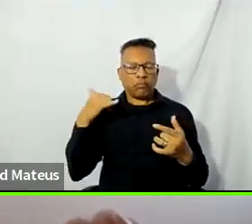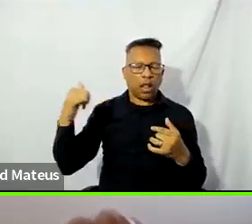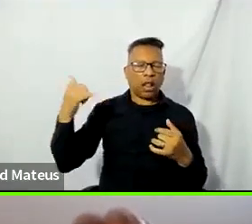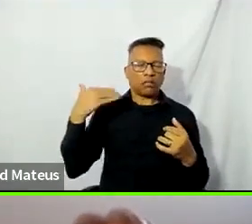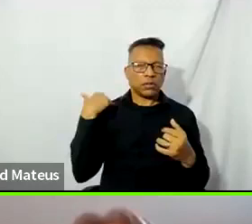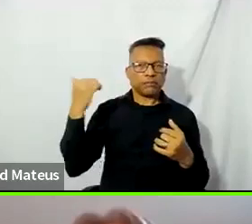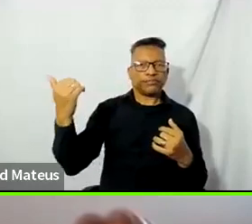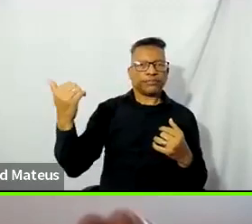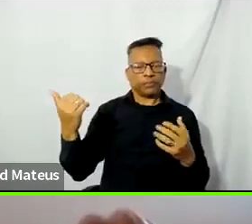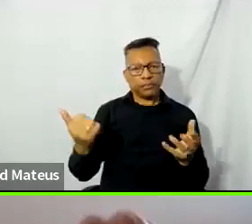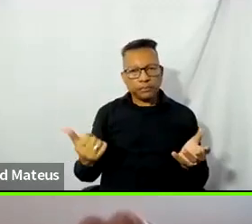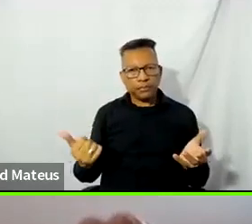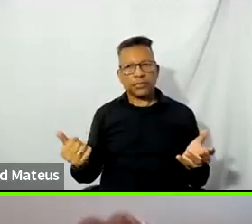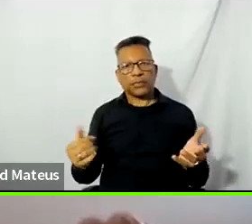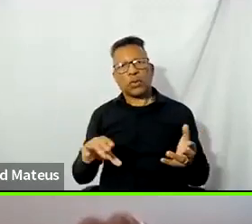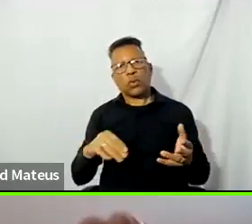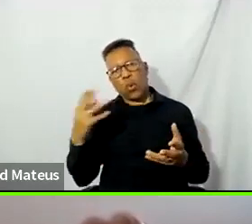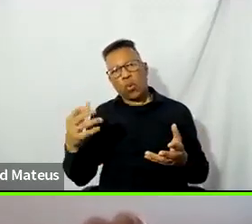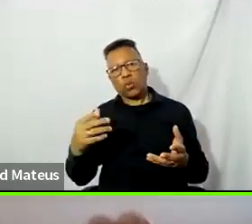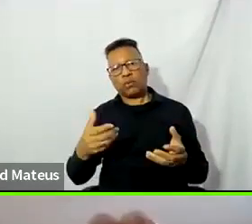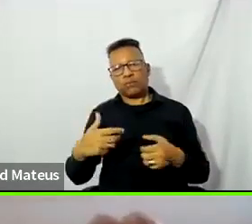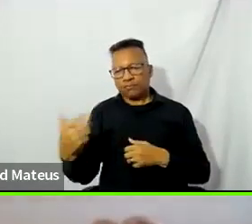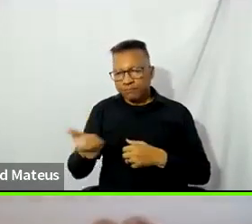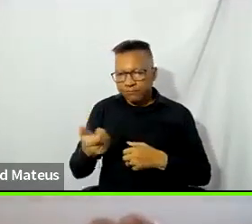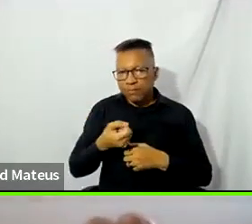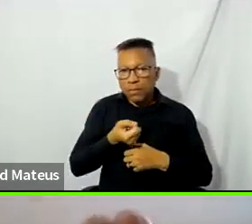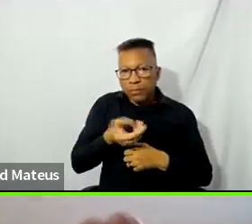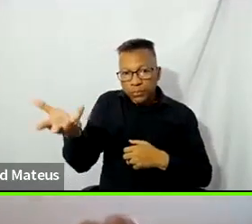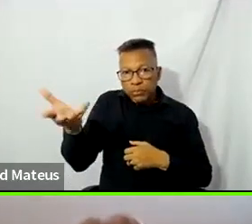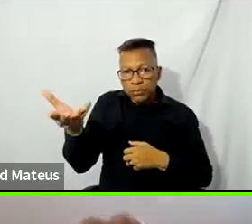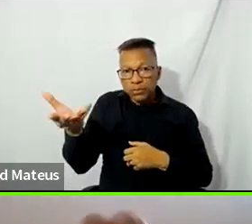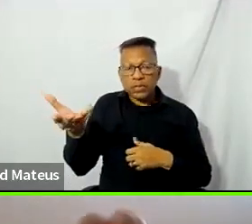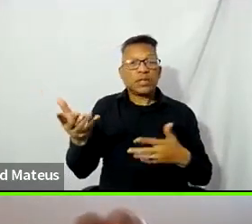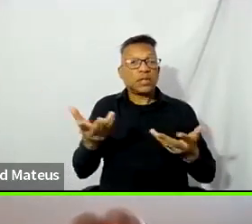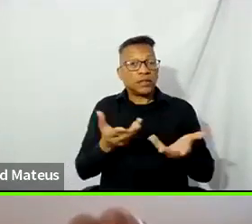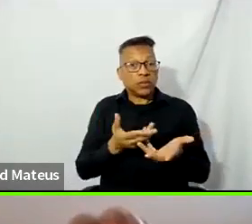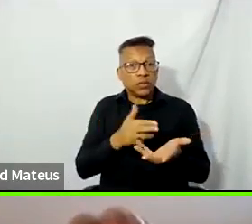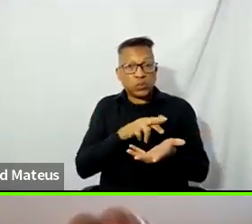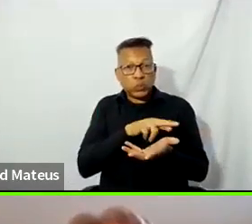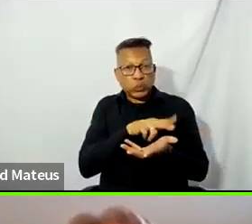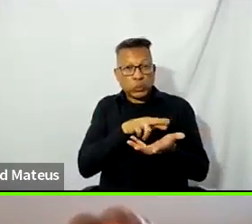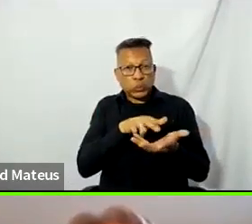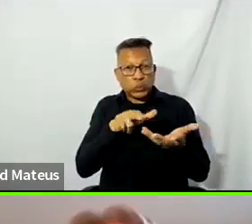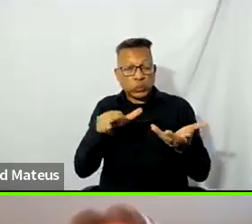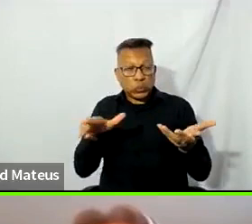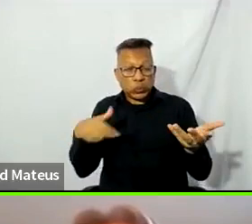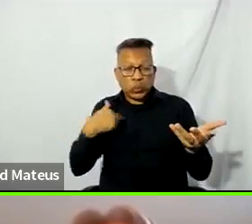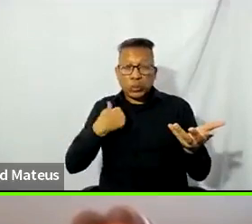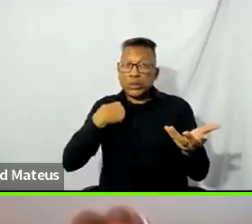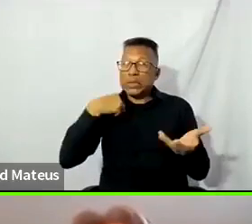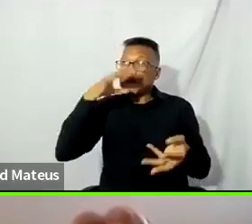The alarm clock like the 3 hrowing hrowing of dice and lots, and of dice and lots, and so on, and so forth. All of these things actually